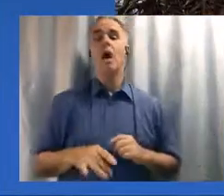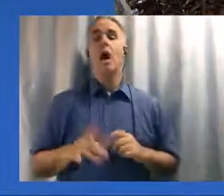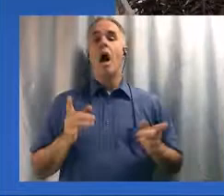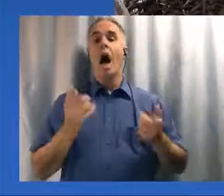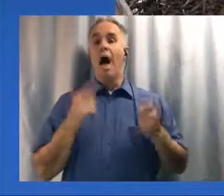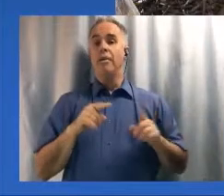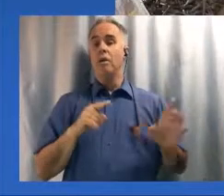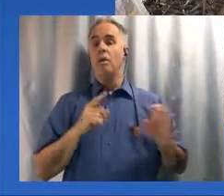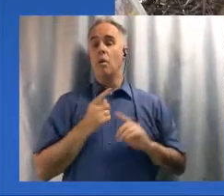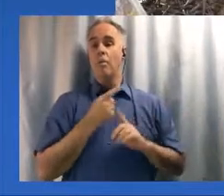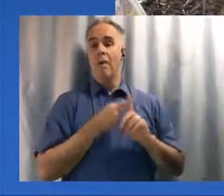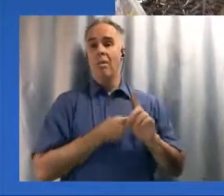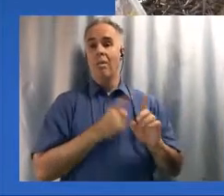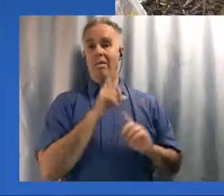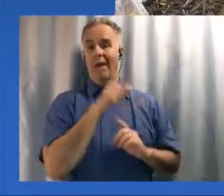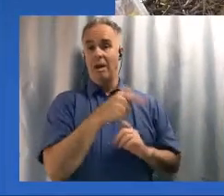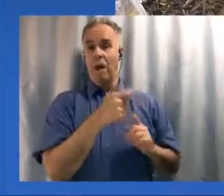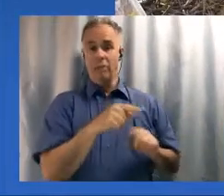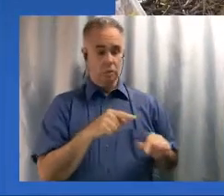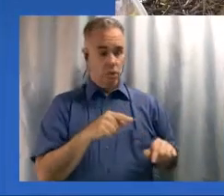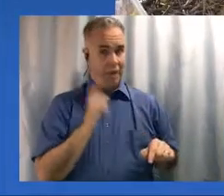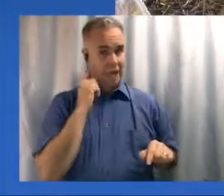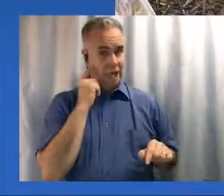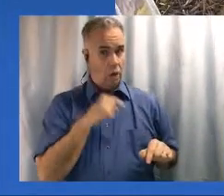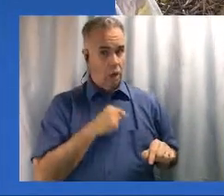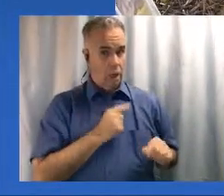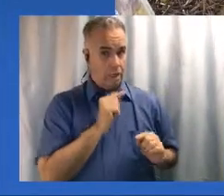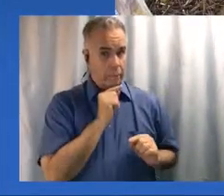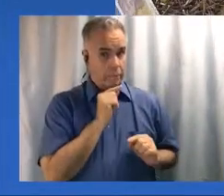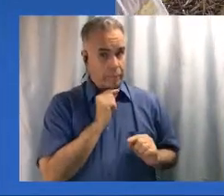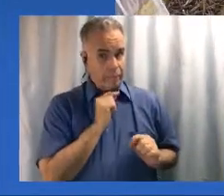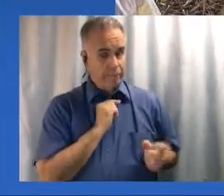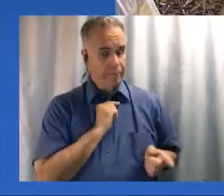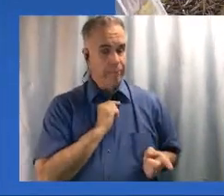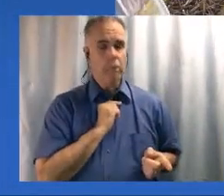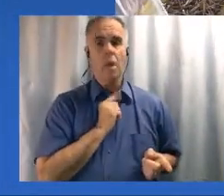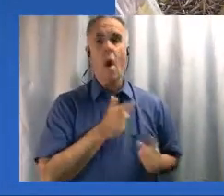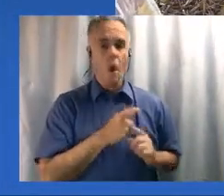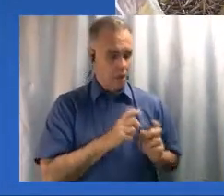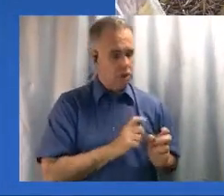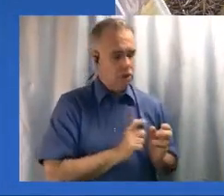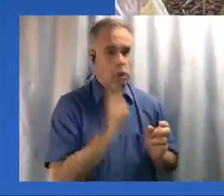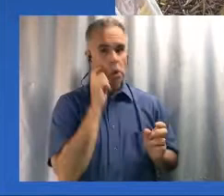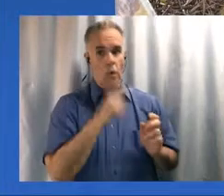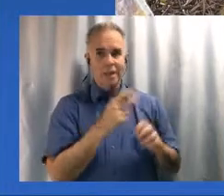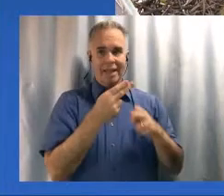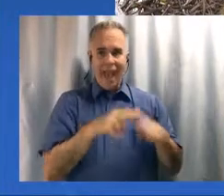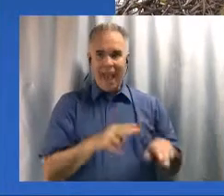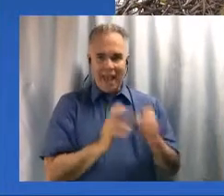About one month later, the female hears a faint "peep!" coming from one of the eggs.